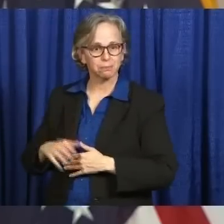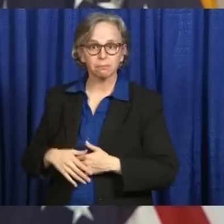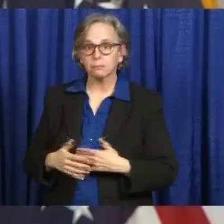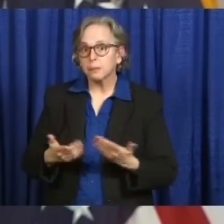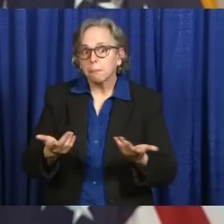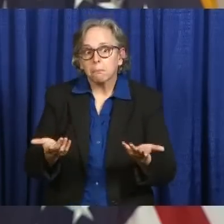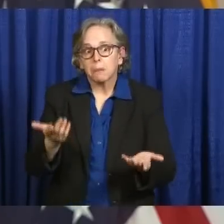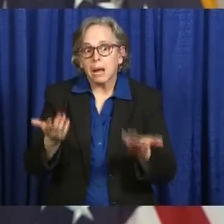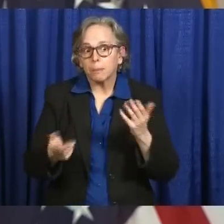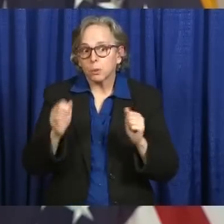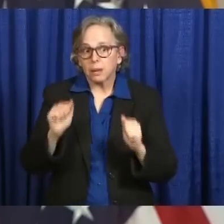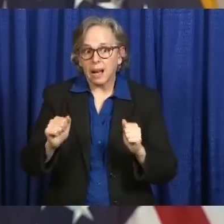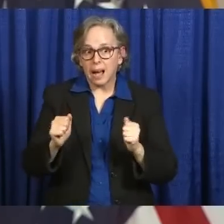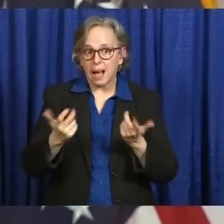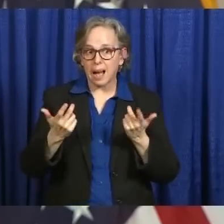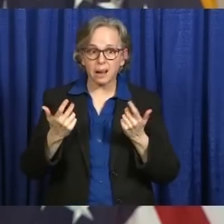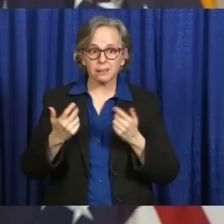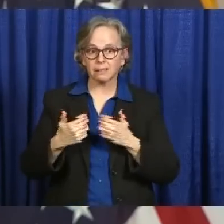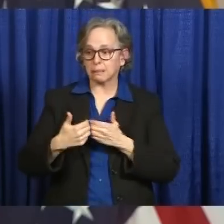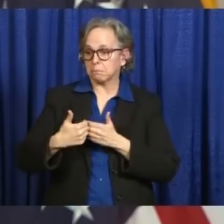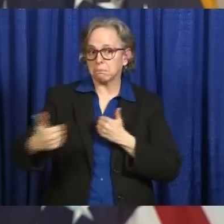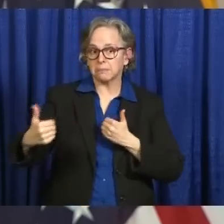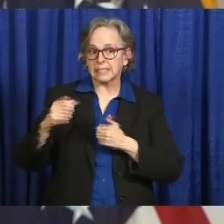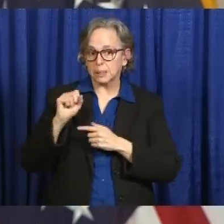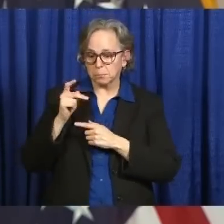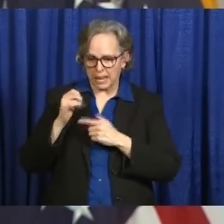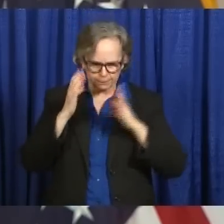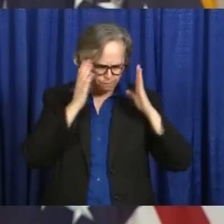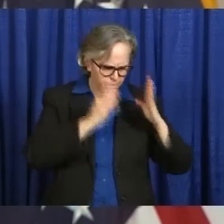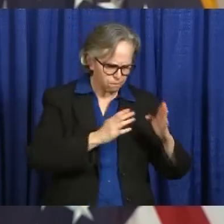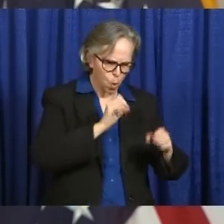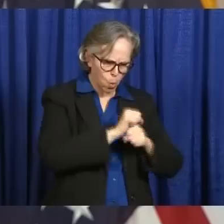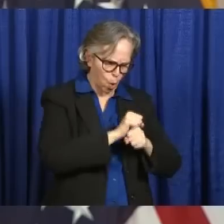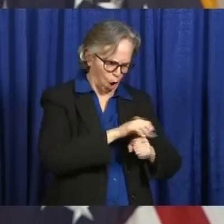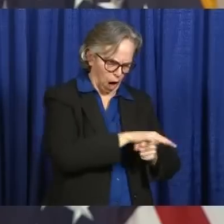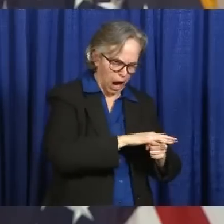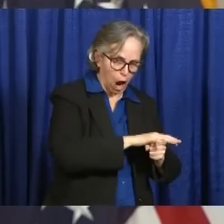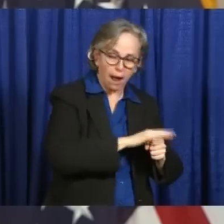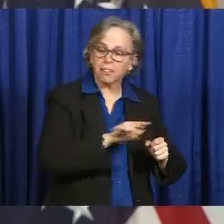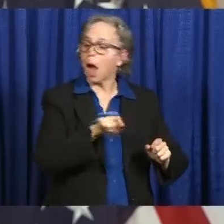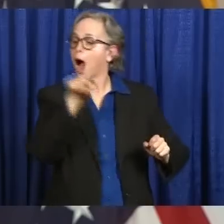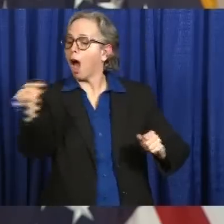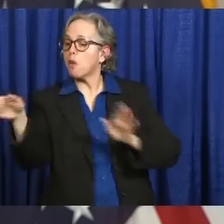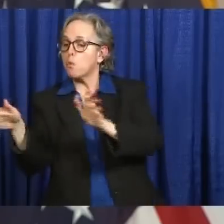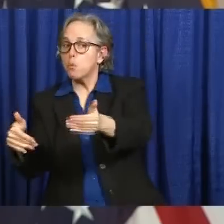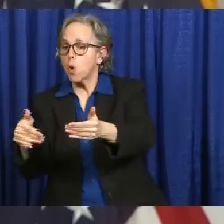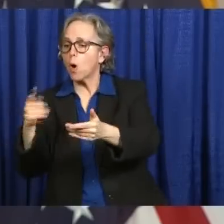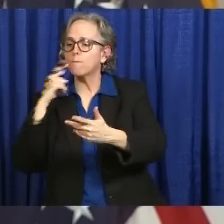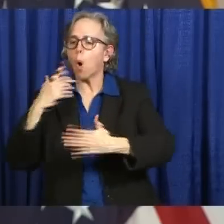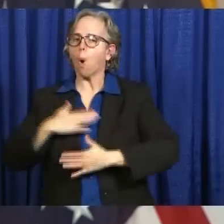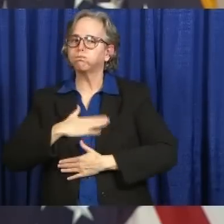SCHEDULING AND LEADER TIME TOO. IF WE ARE ABLE TO CREATE A SPACE FOR SCHOOL OR WORK, DO THAT AWAY FROM OTHER ACTIVITIES